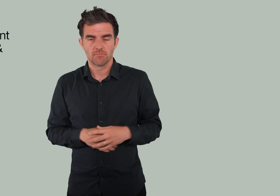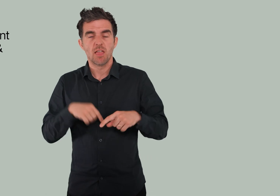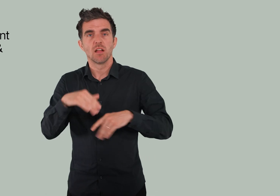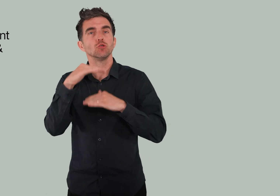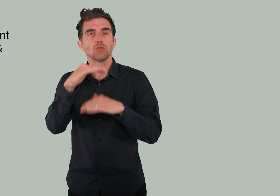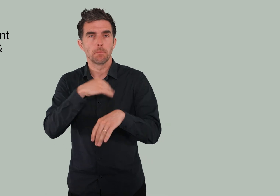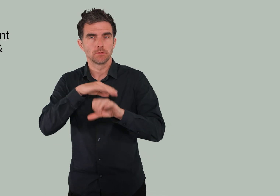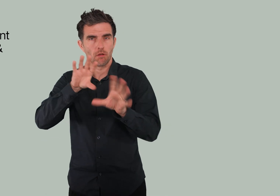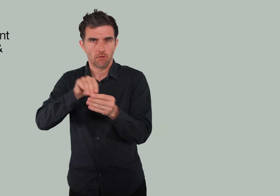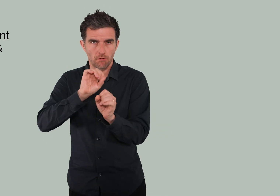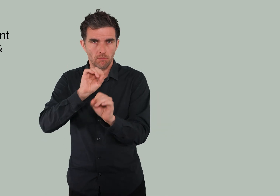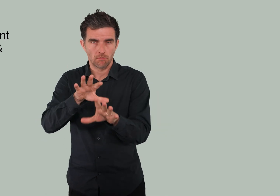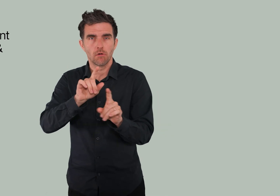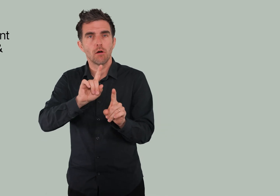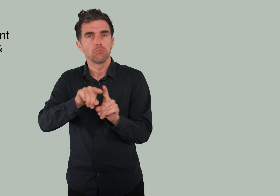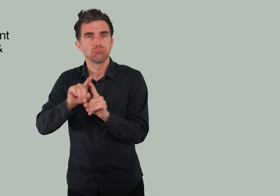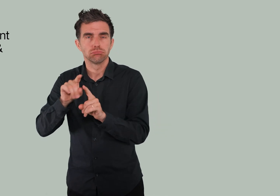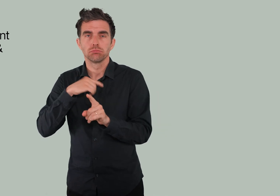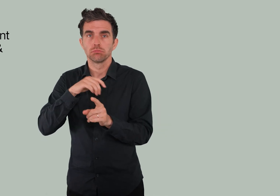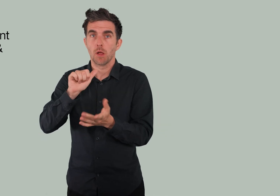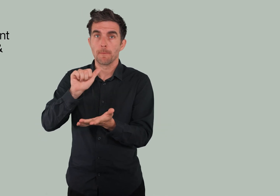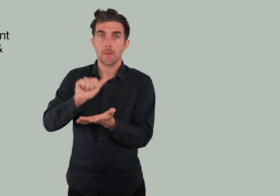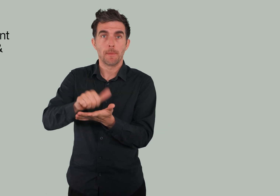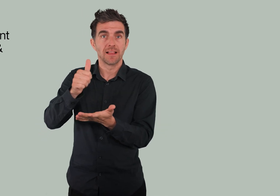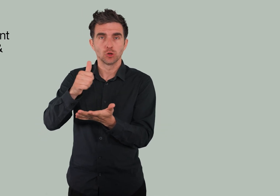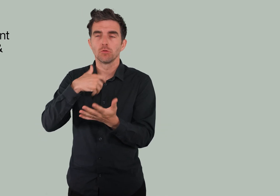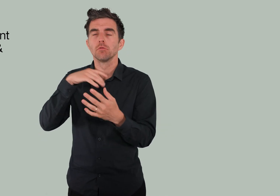6.1 This chapter summarises a range of our published